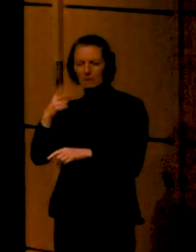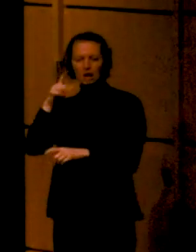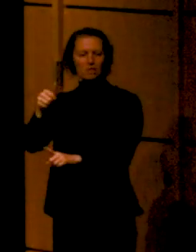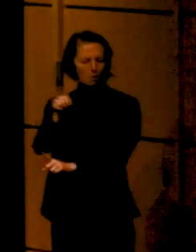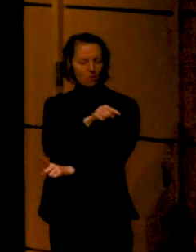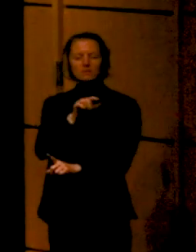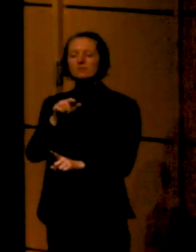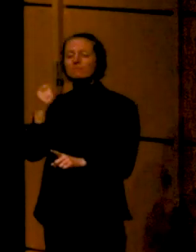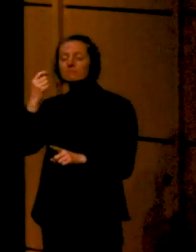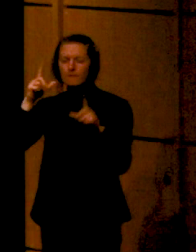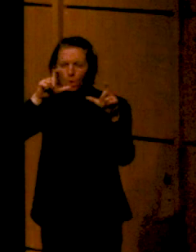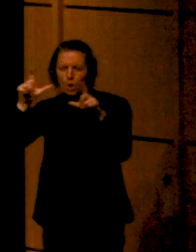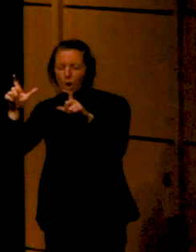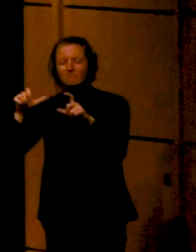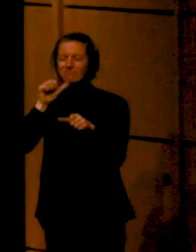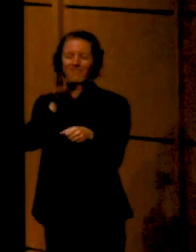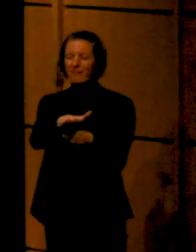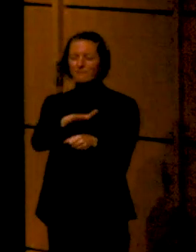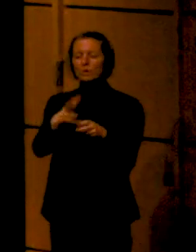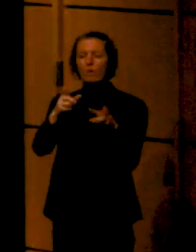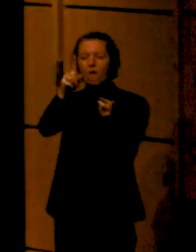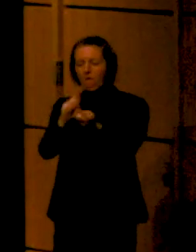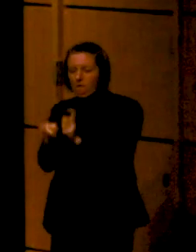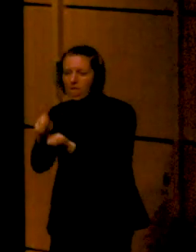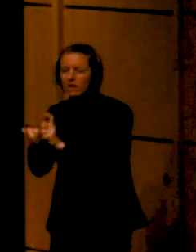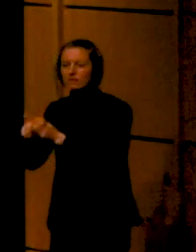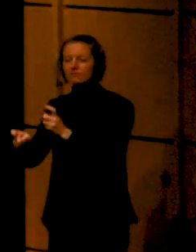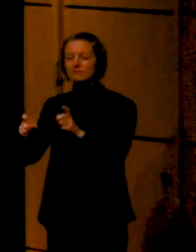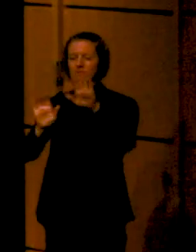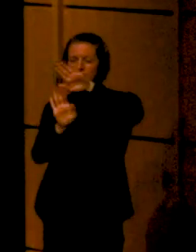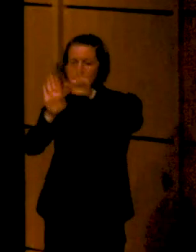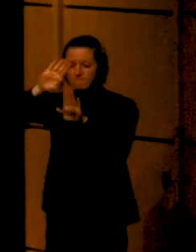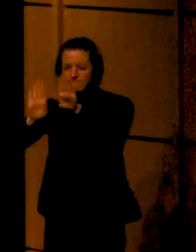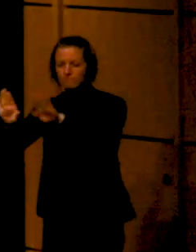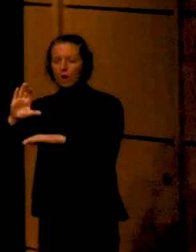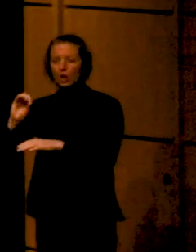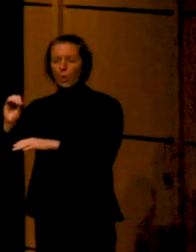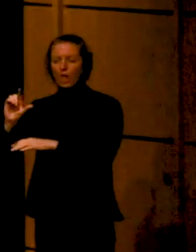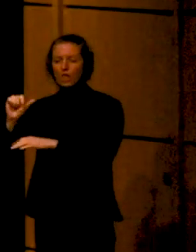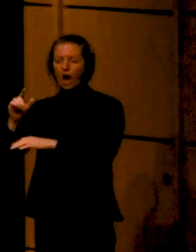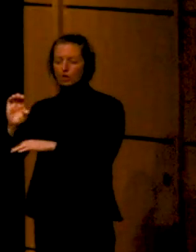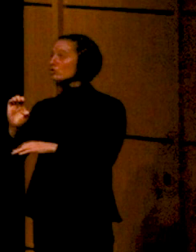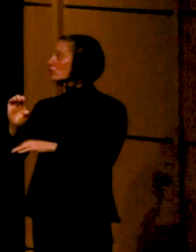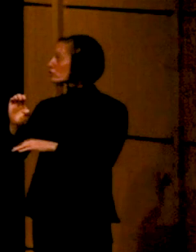And so, he manipulated them into these collages that he then superimposed washes and the like over.